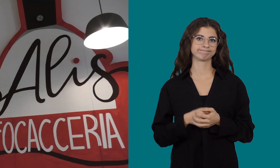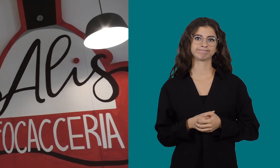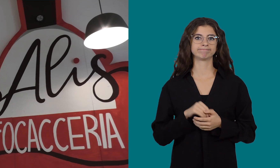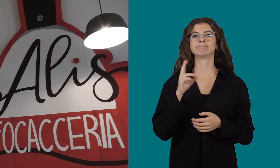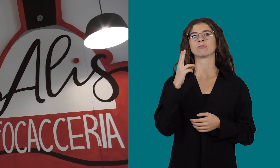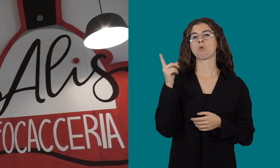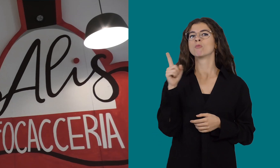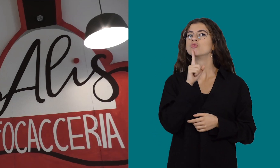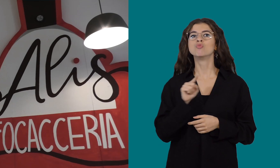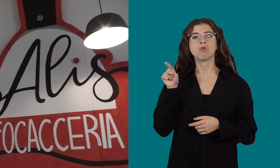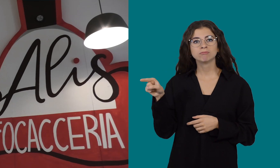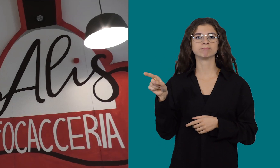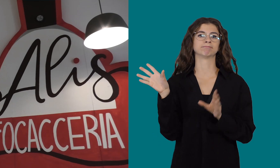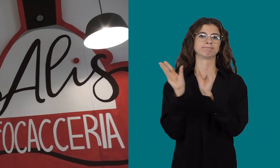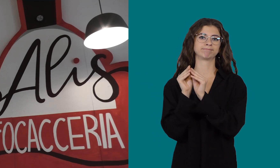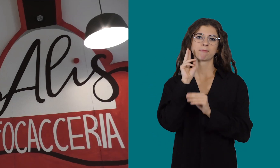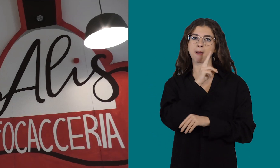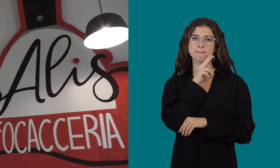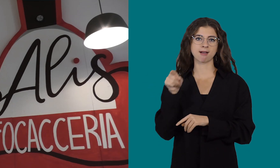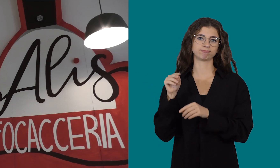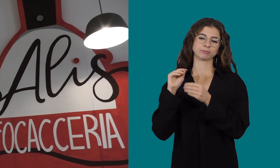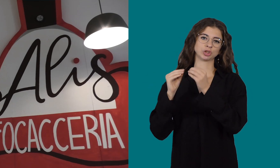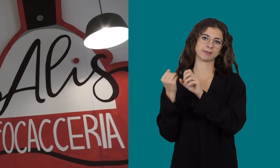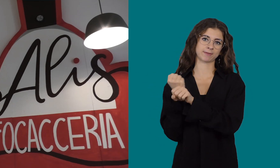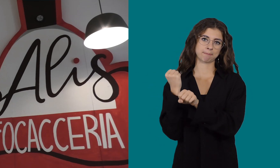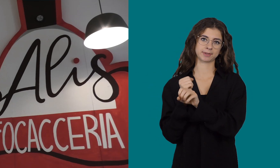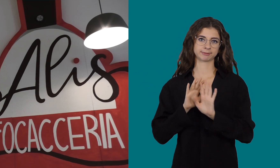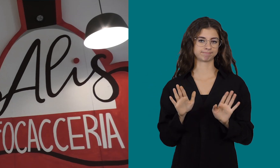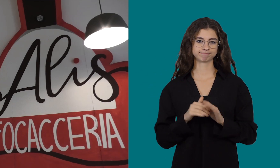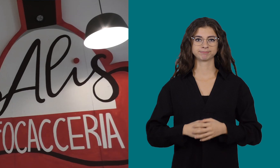because only she and her mother are working at the shop.